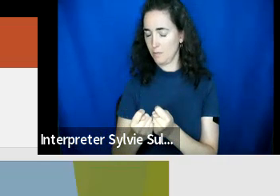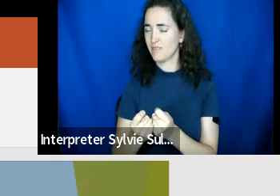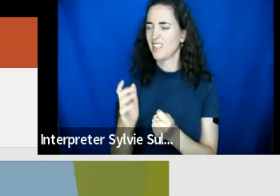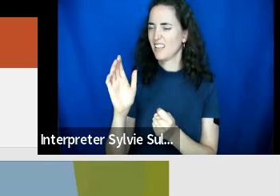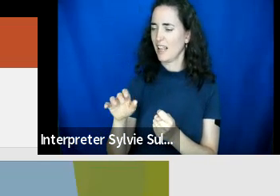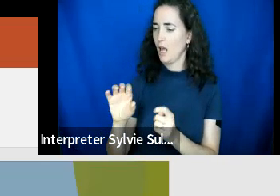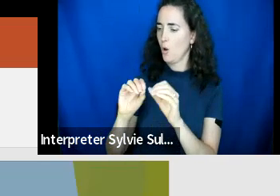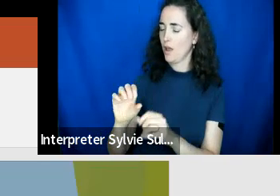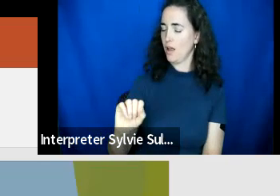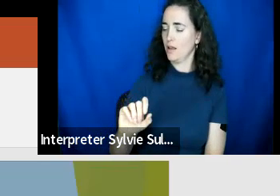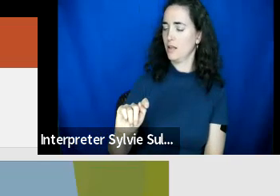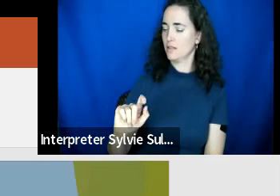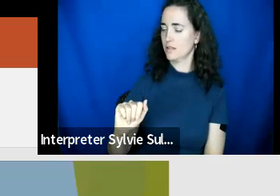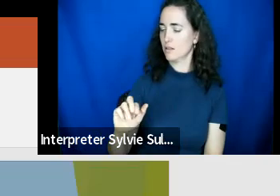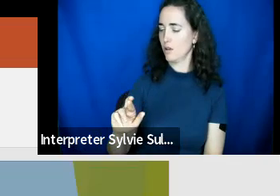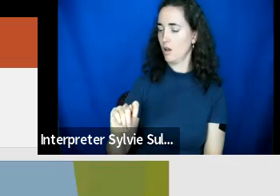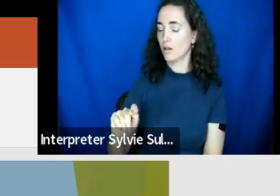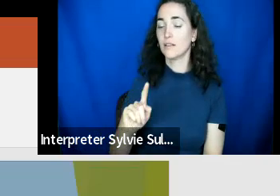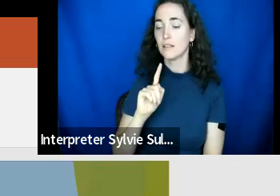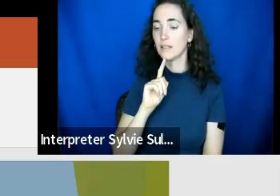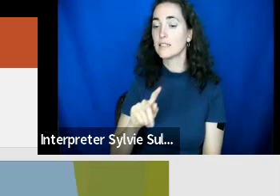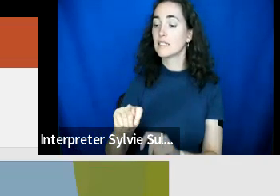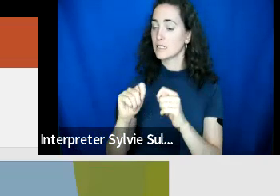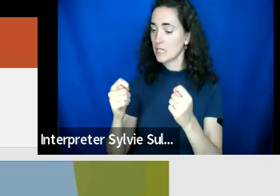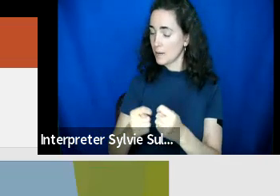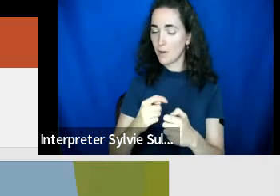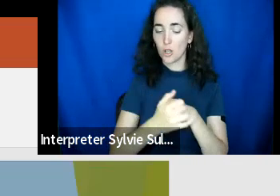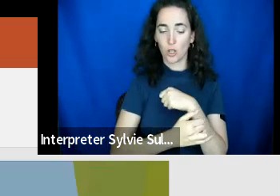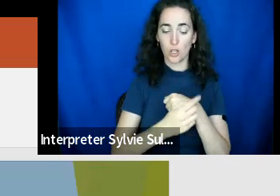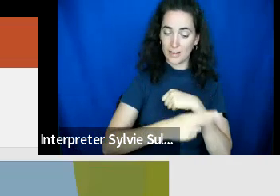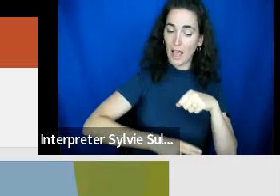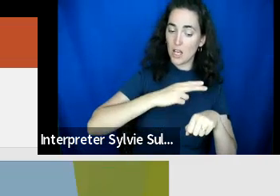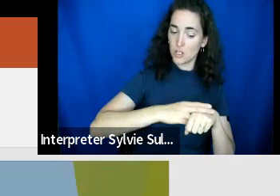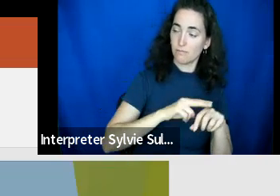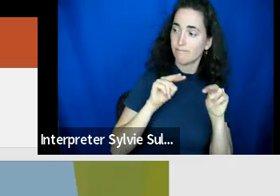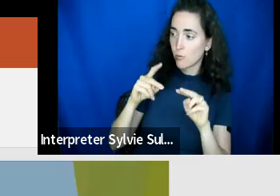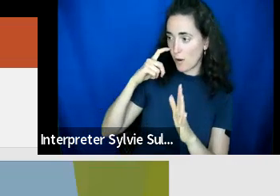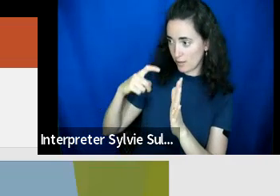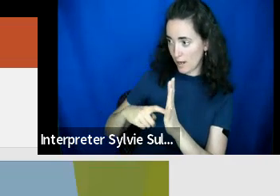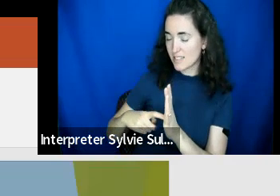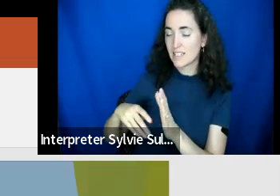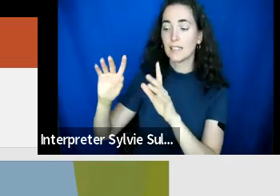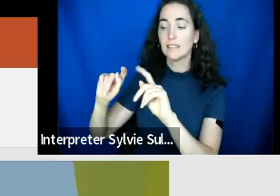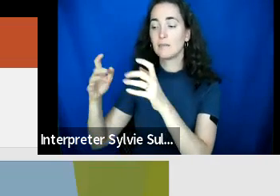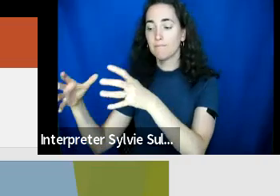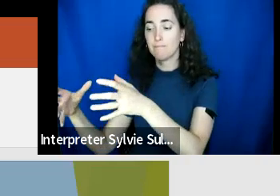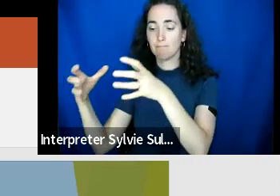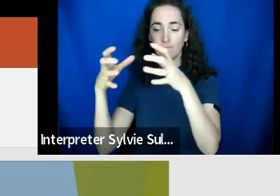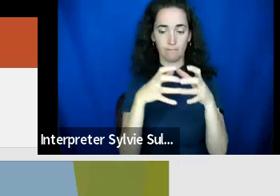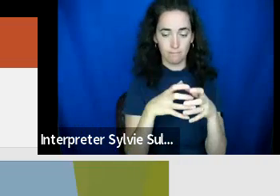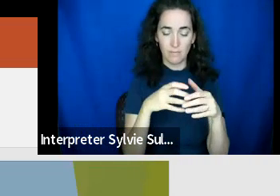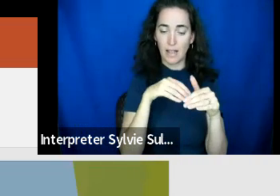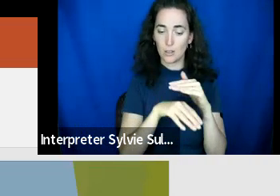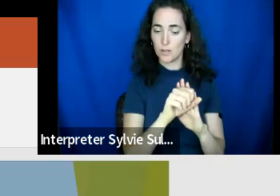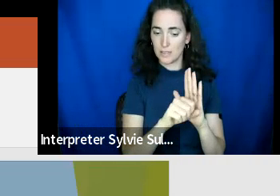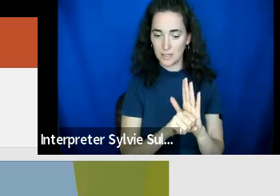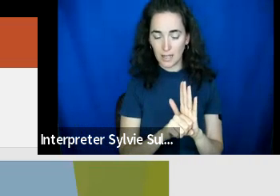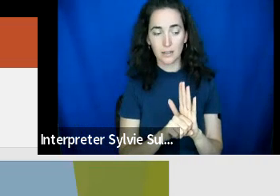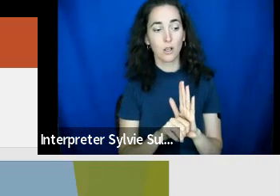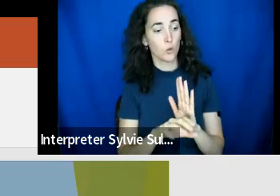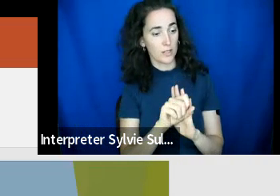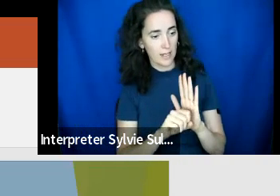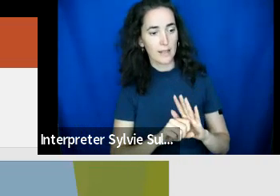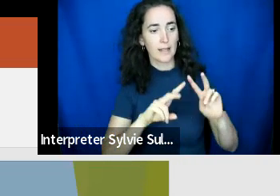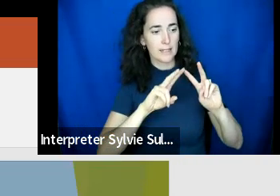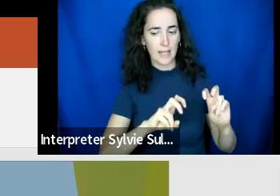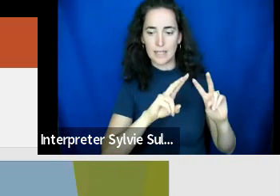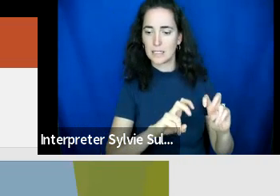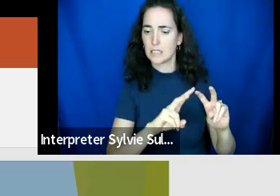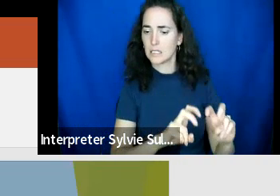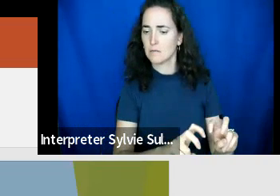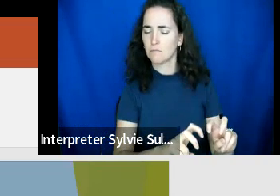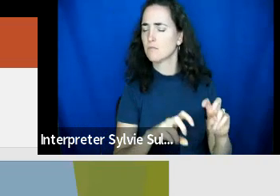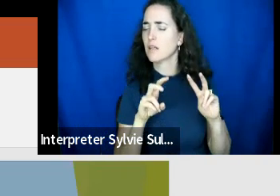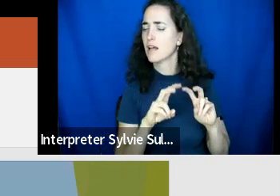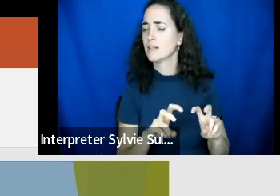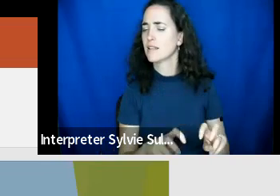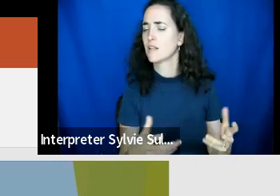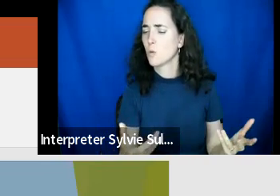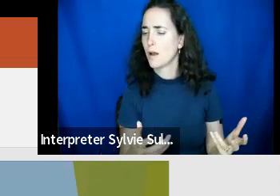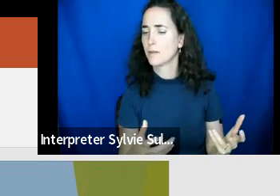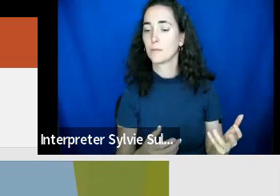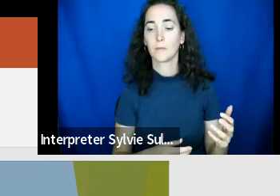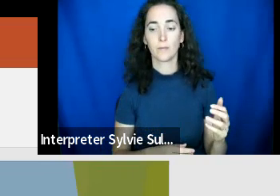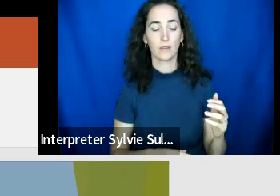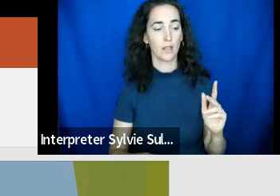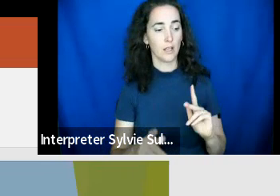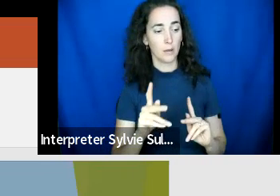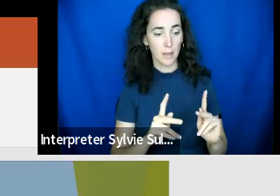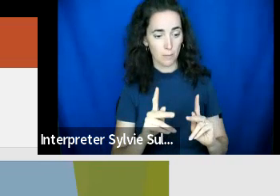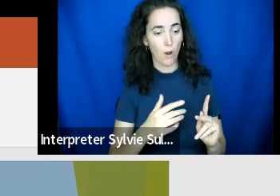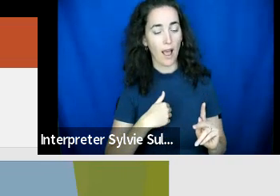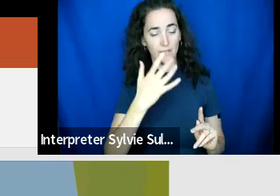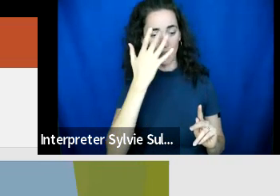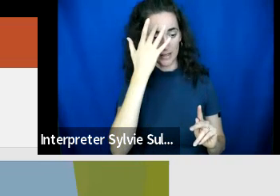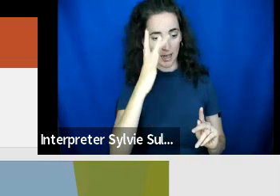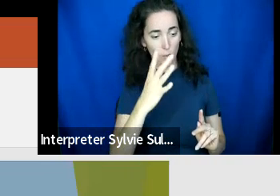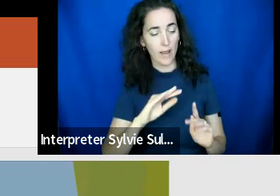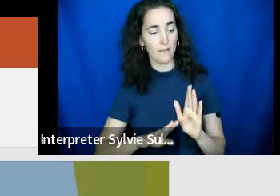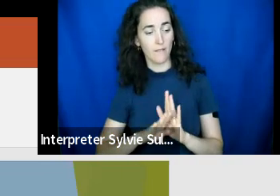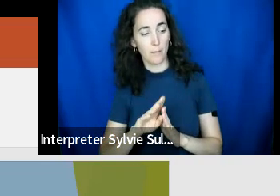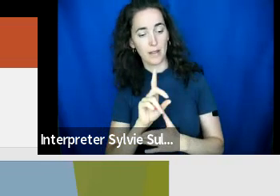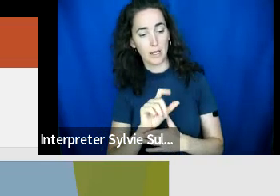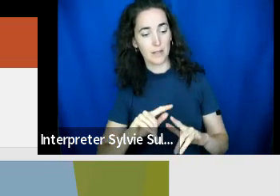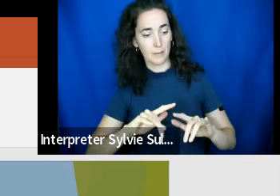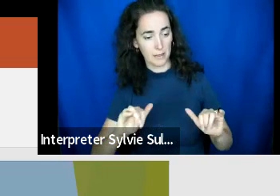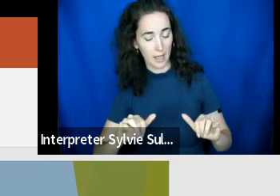They're a nationally recognized team that comes in and helps States do an assessment of their State in terms of supporting folks within co-occurring intellectual and developmental disabilities and behavioral health.